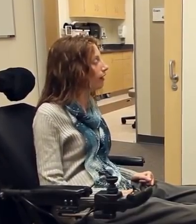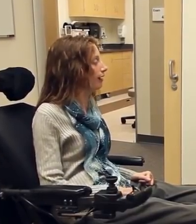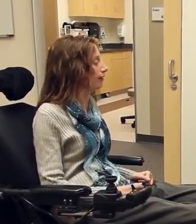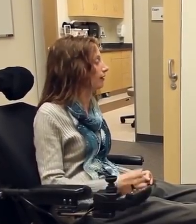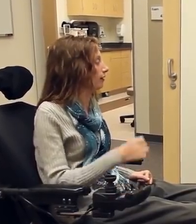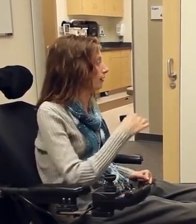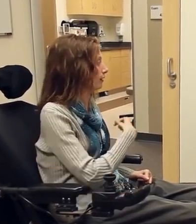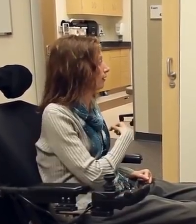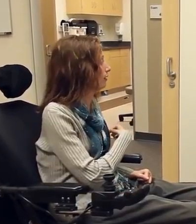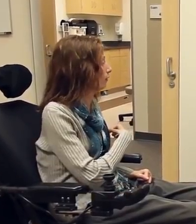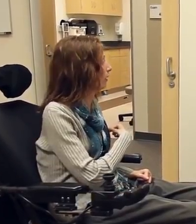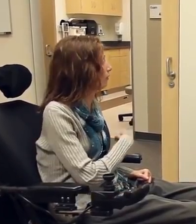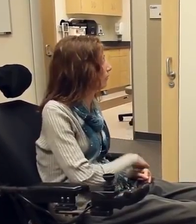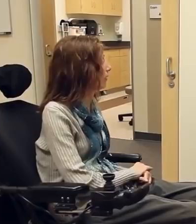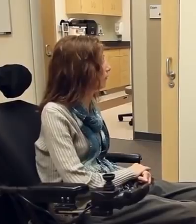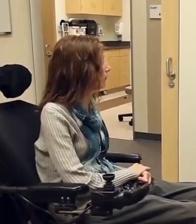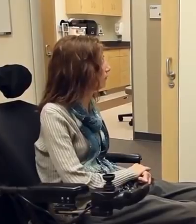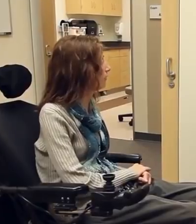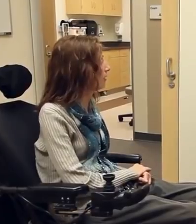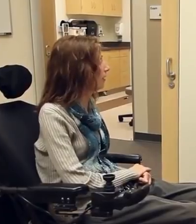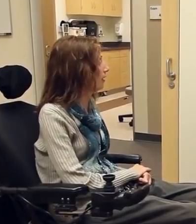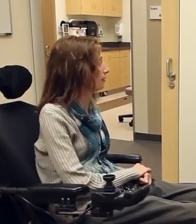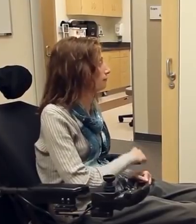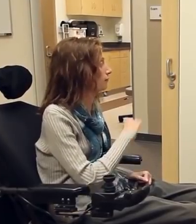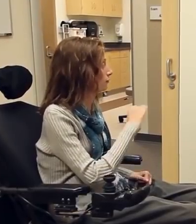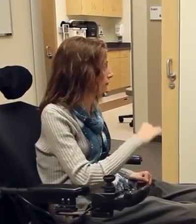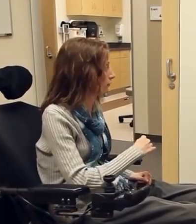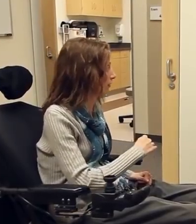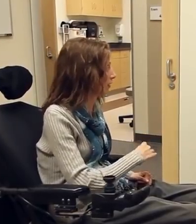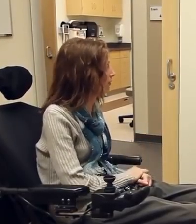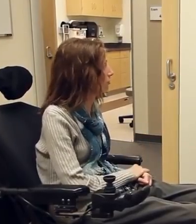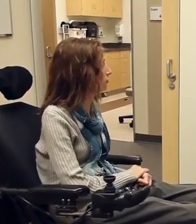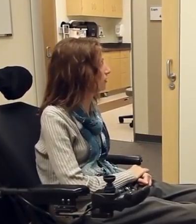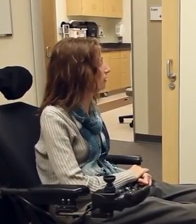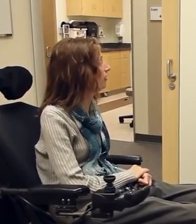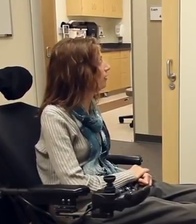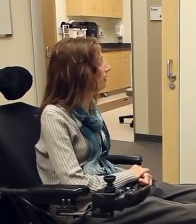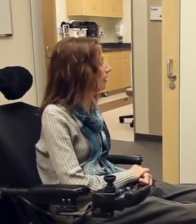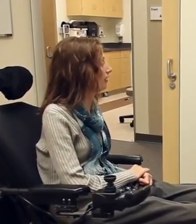Angie: I think he can wait in the waiting room, um, during the health history and then